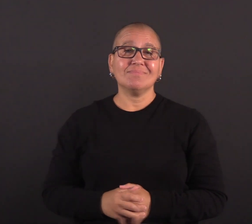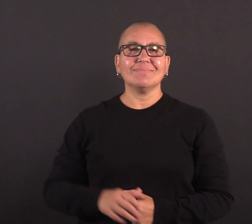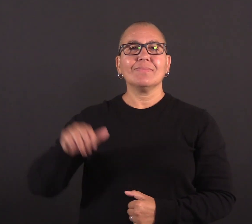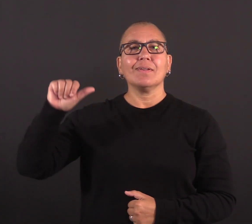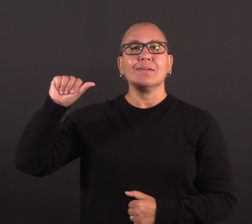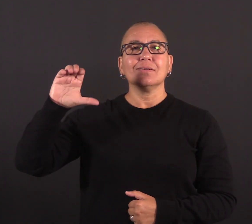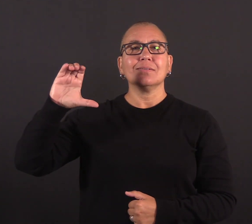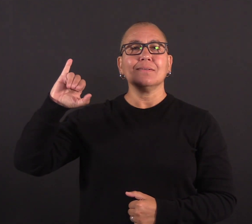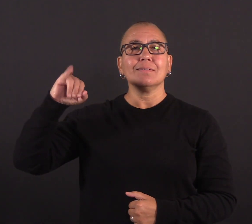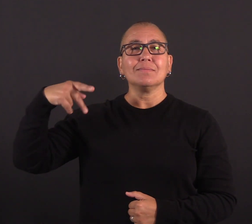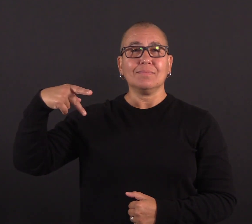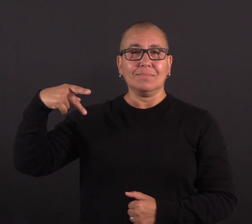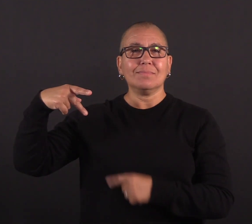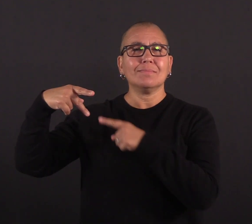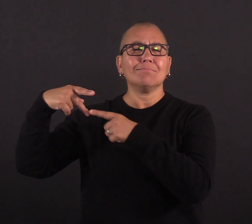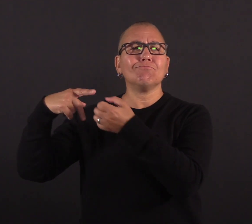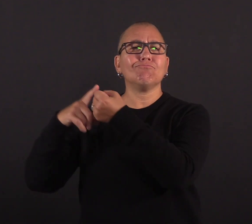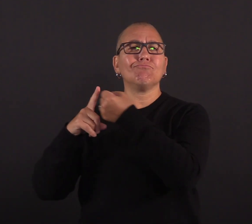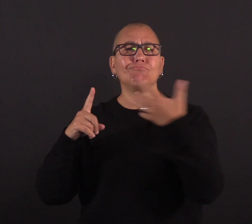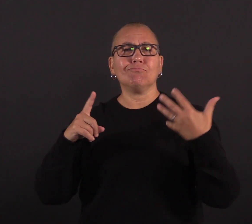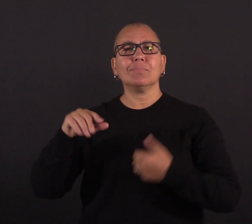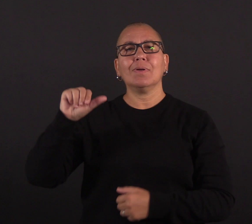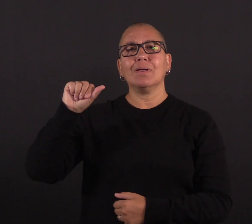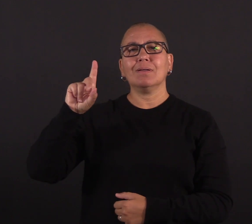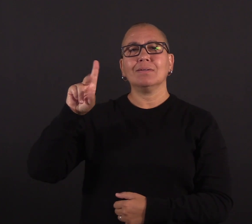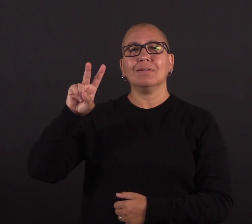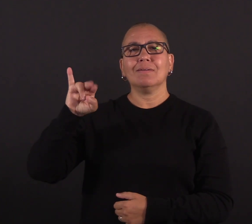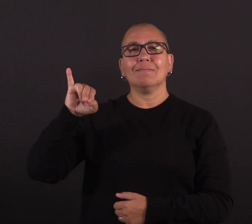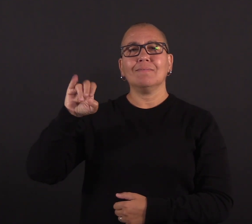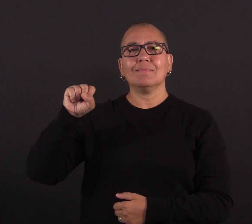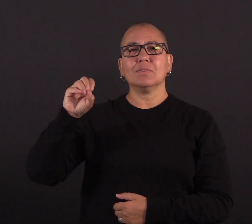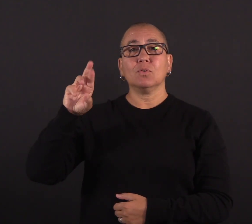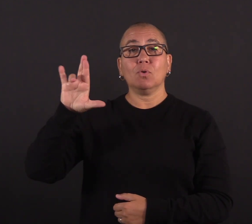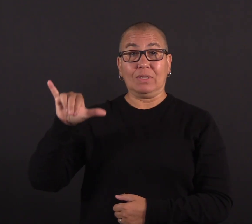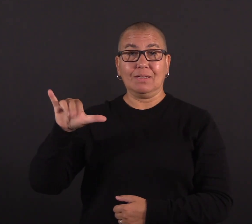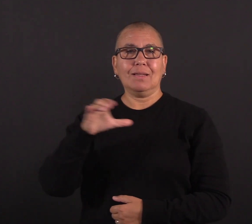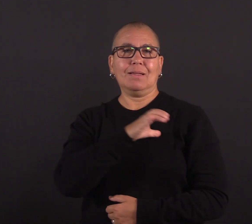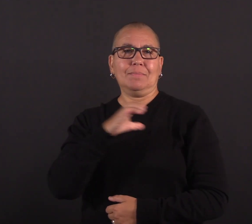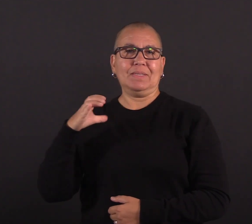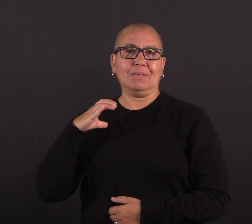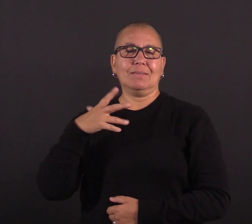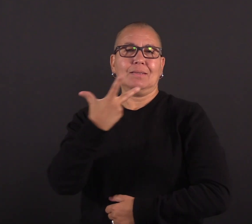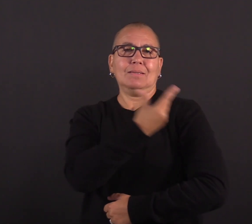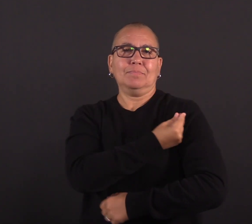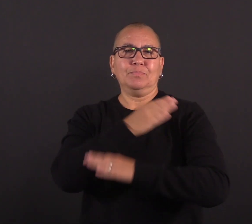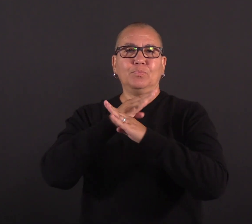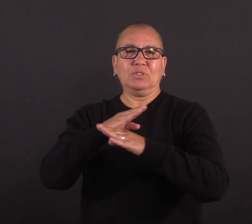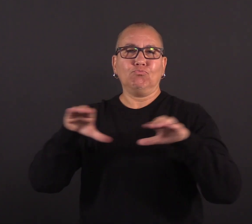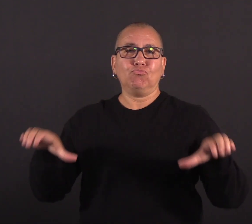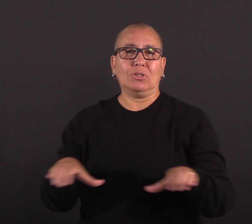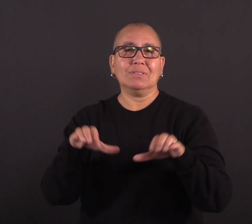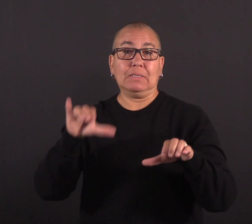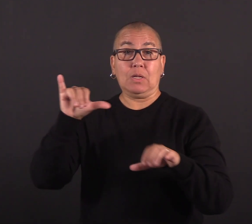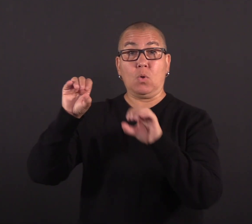are determined by the Advisory Committee on Immunization Practices (ACIP). VFC